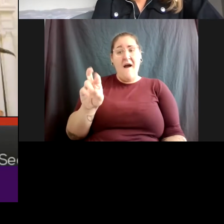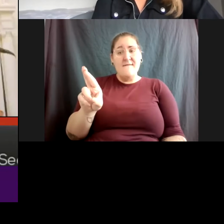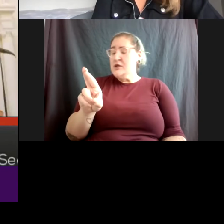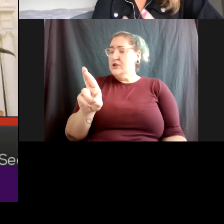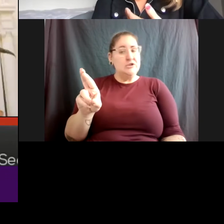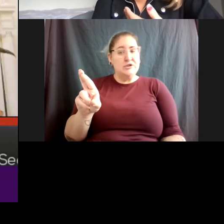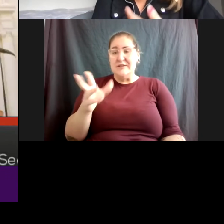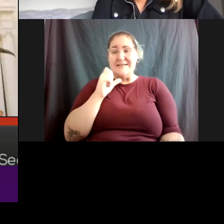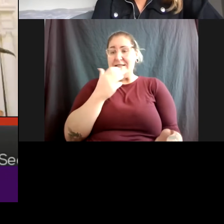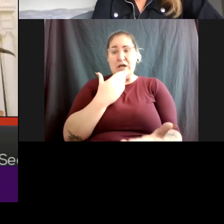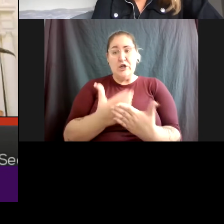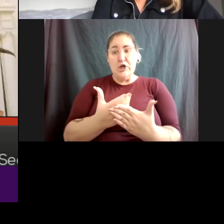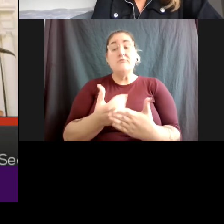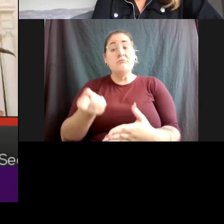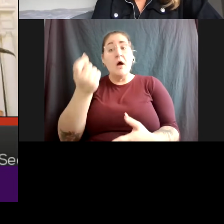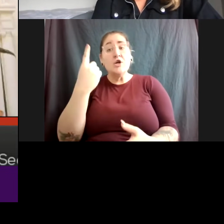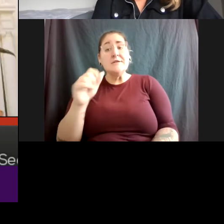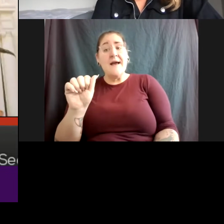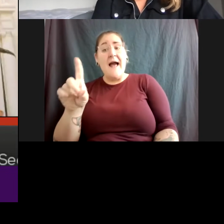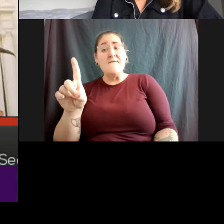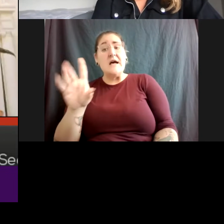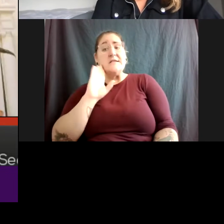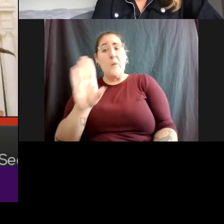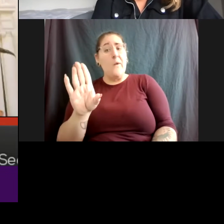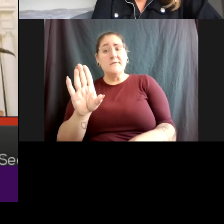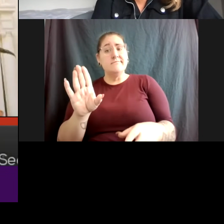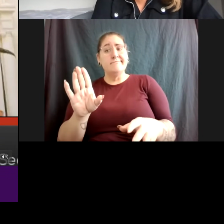to stay, we need to do it in a much better way and make sure it's more accessible.